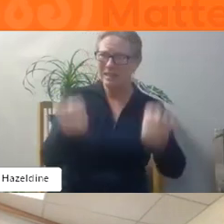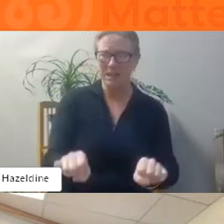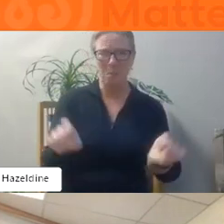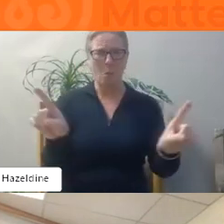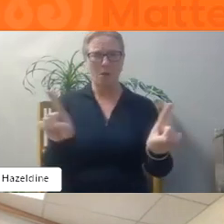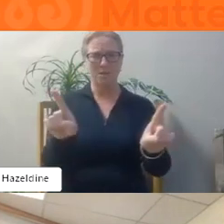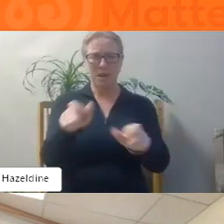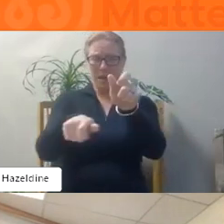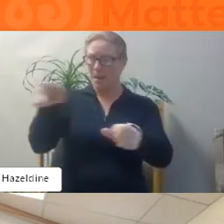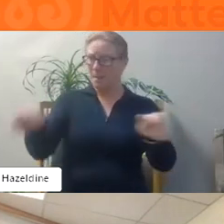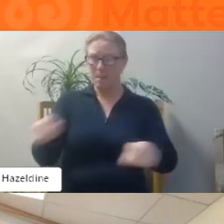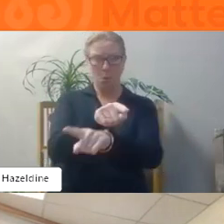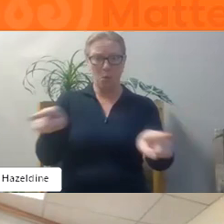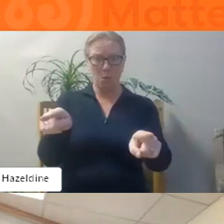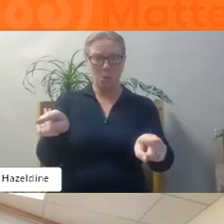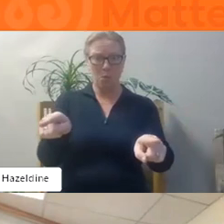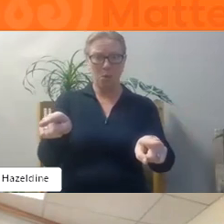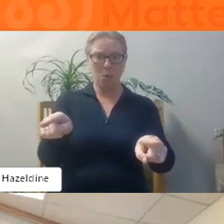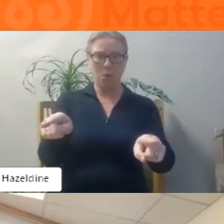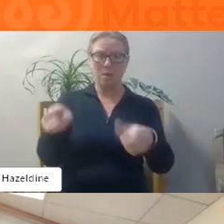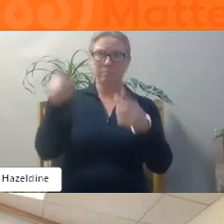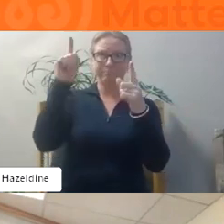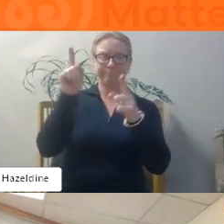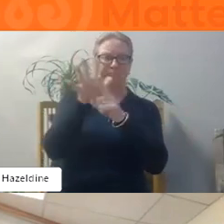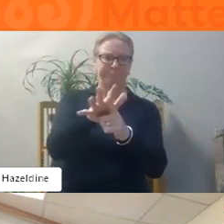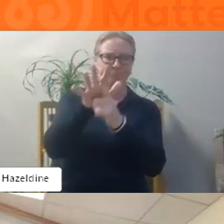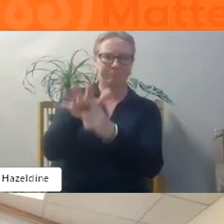who are the perpetrators of the isms can't see that that's exactly